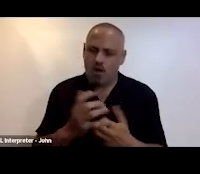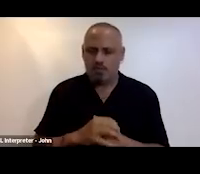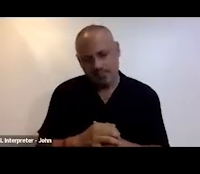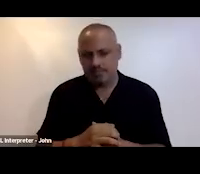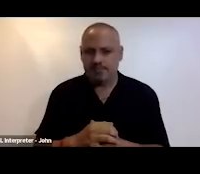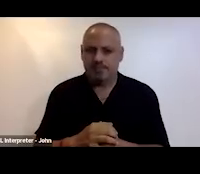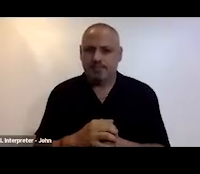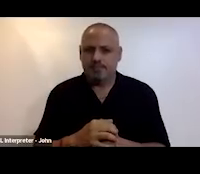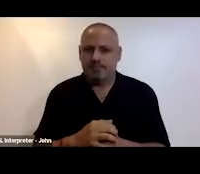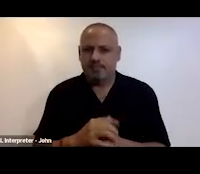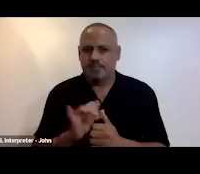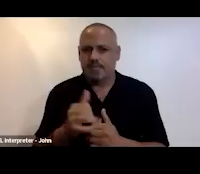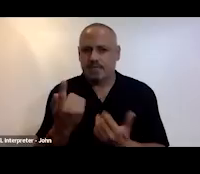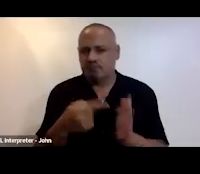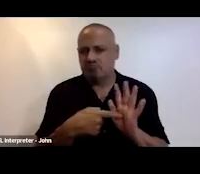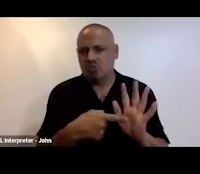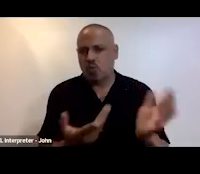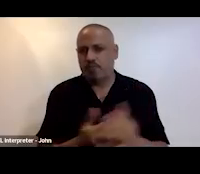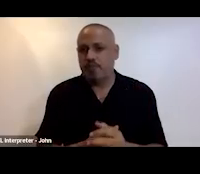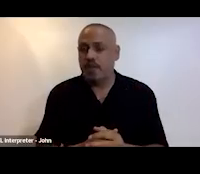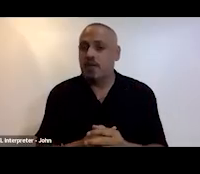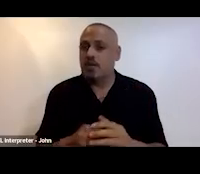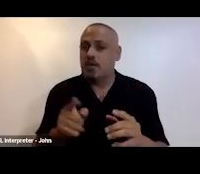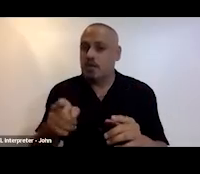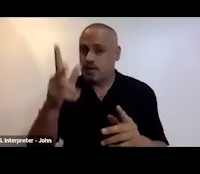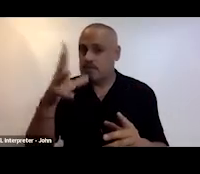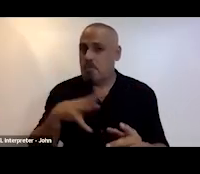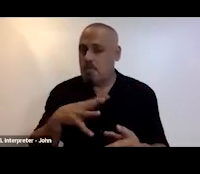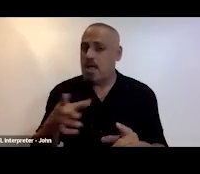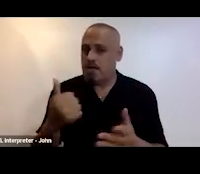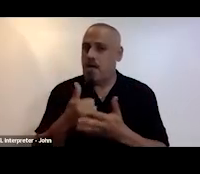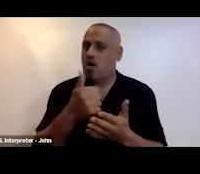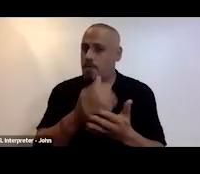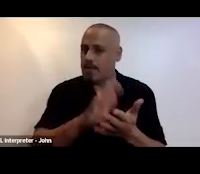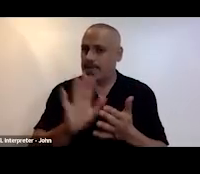So just to kind of demonstrate. We even got this gentleman help to clean his apartment